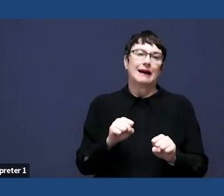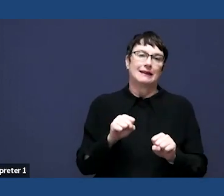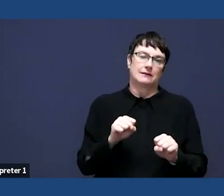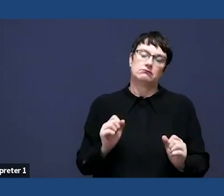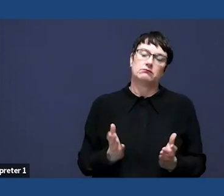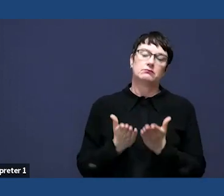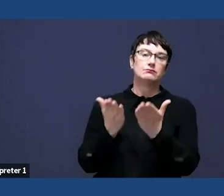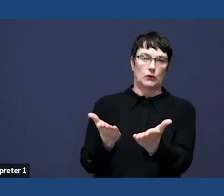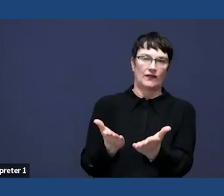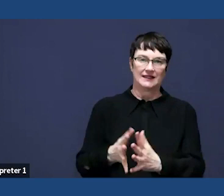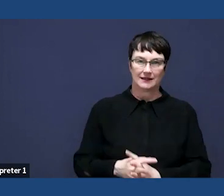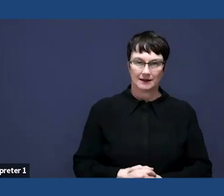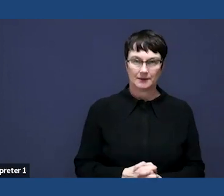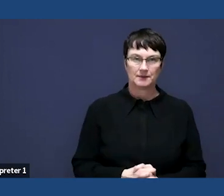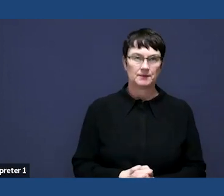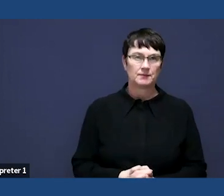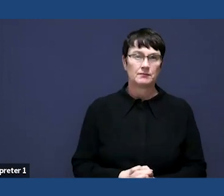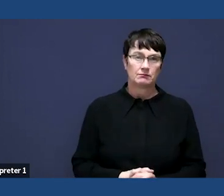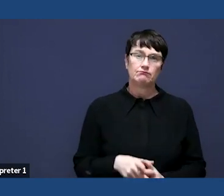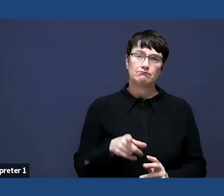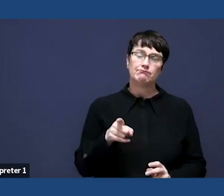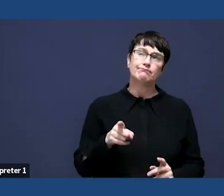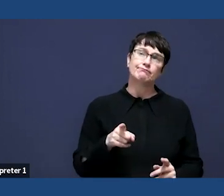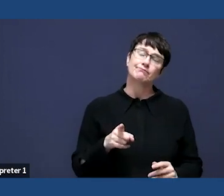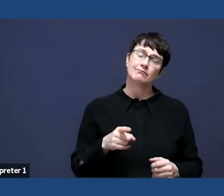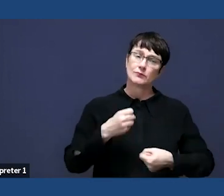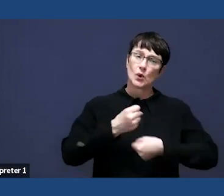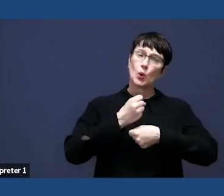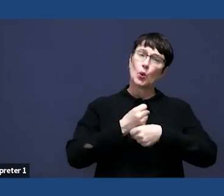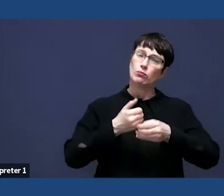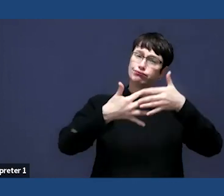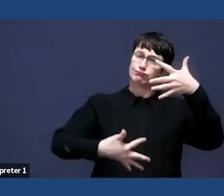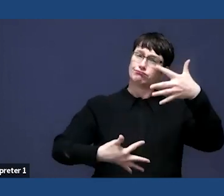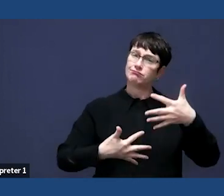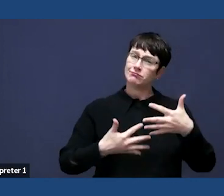I will say that in preparation for this panel, I did some very important user research with